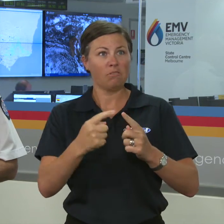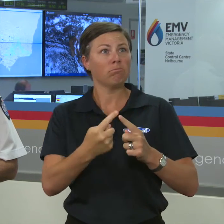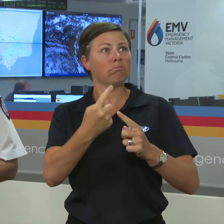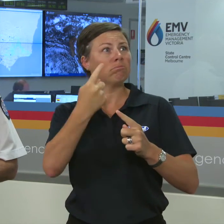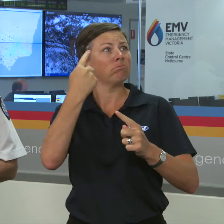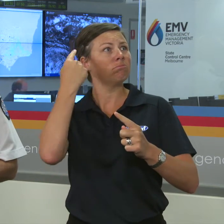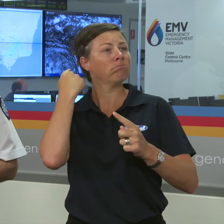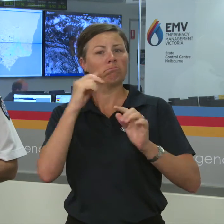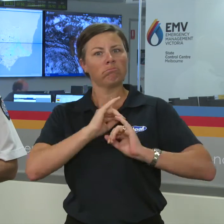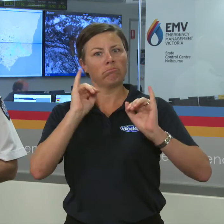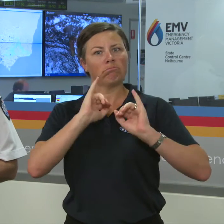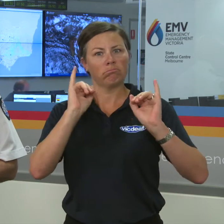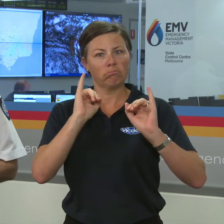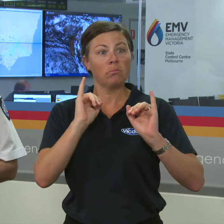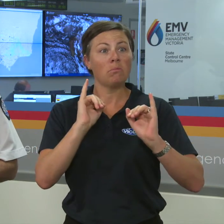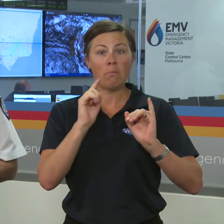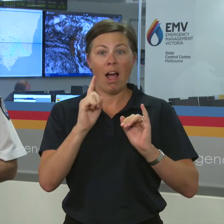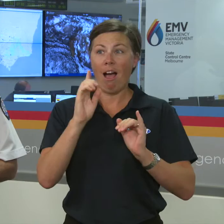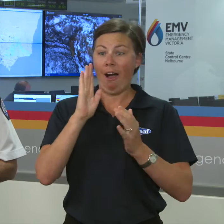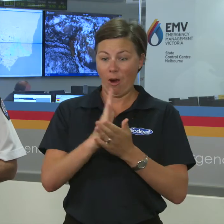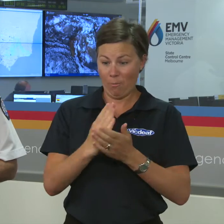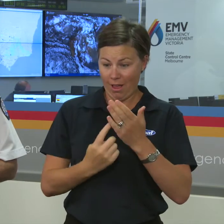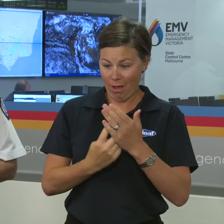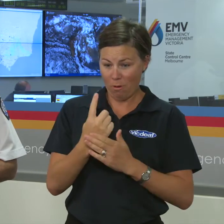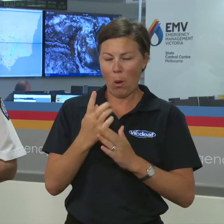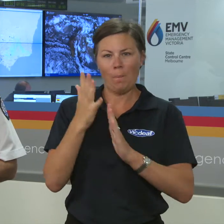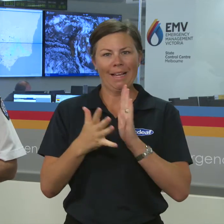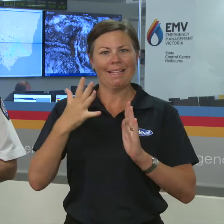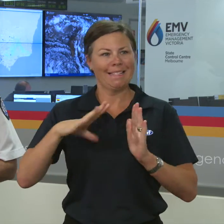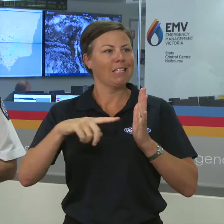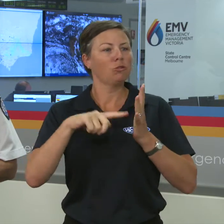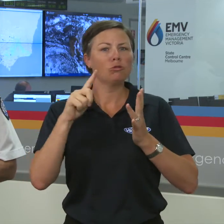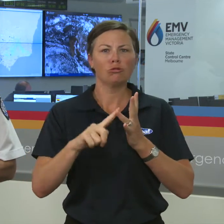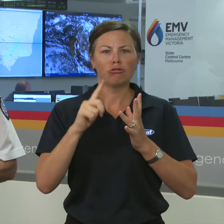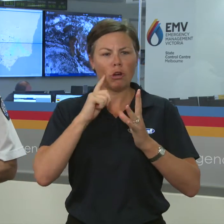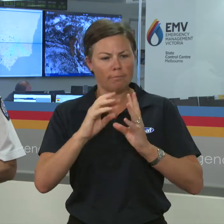but it’s actually happened and we need to be able to deal with it, and doing that in a respectful way is very important.